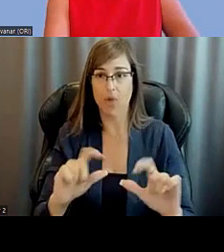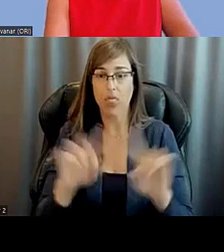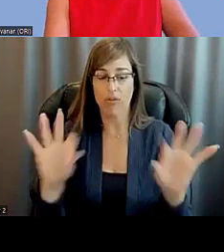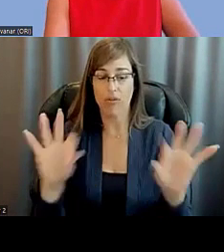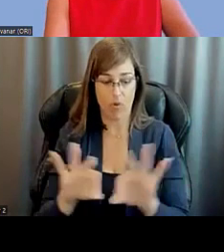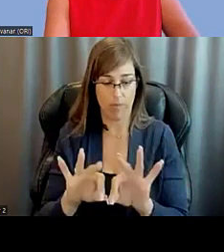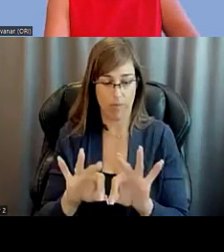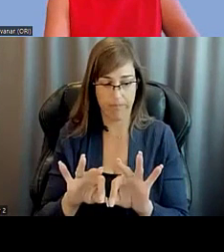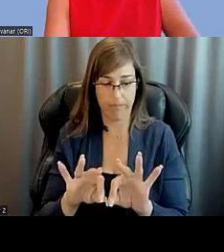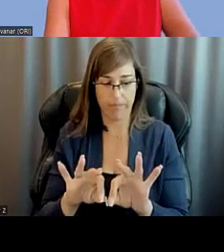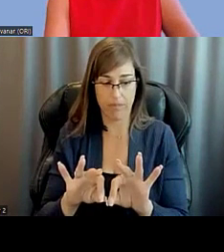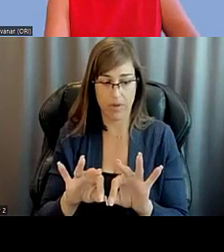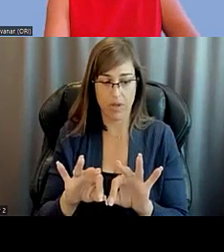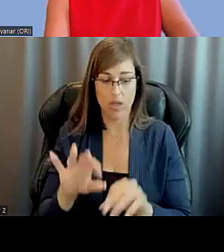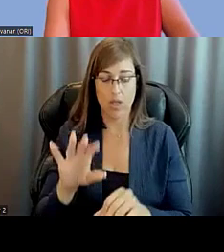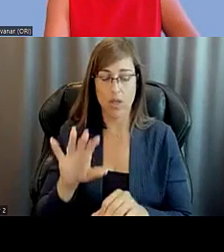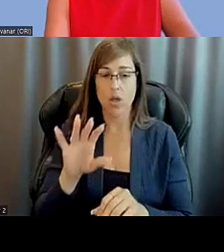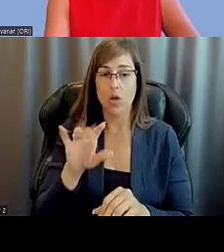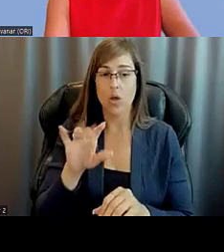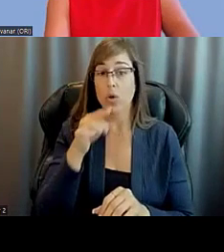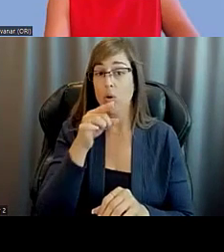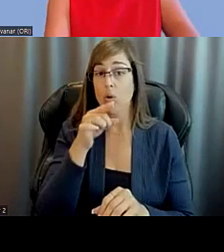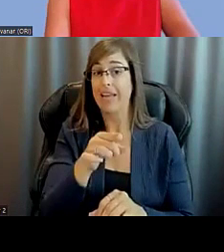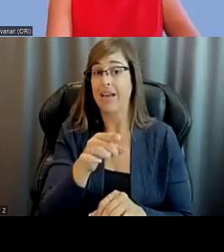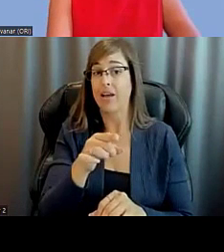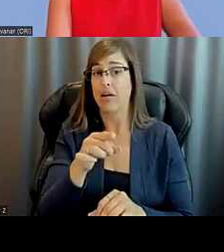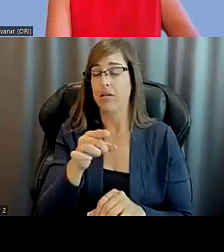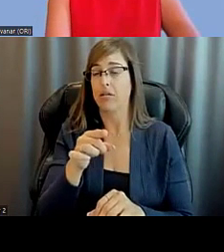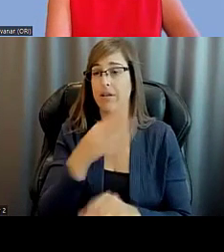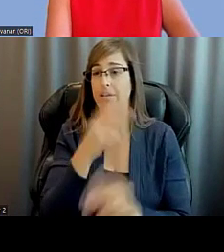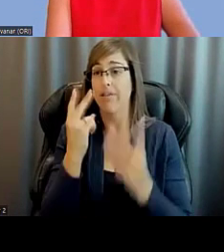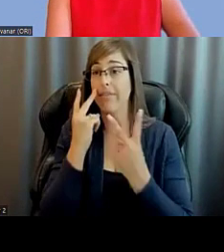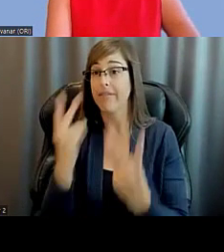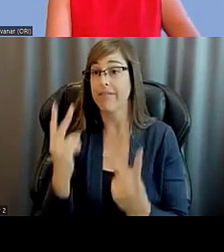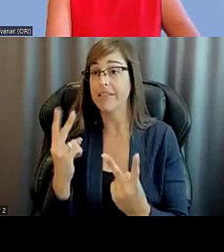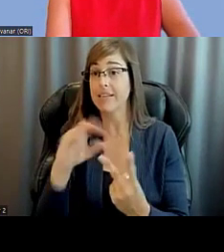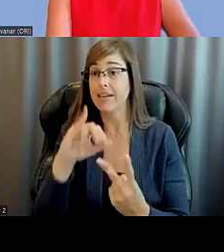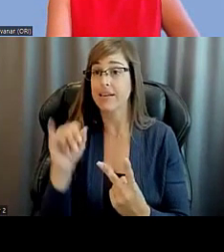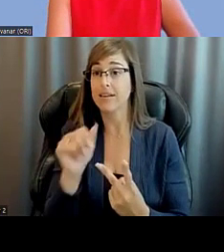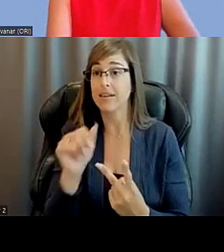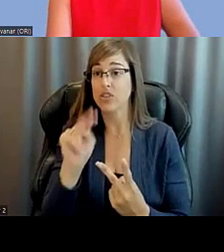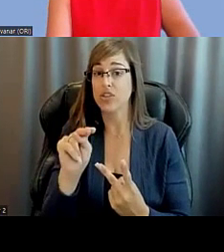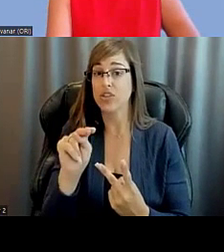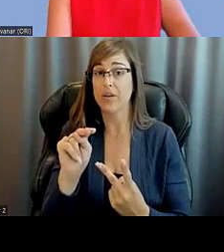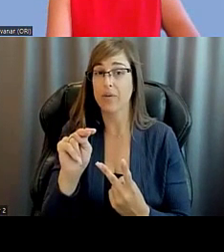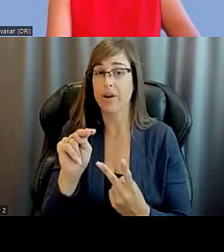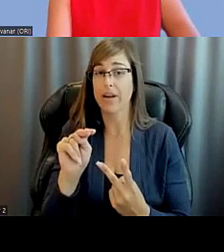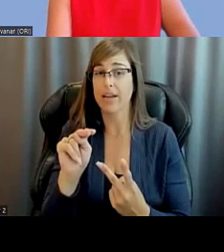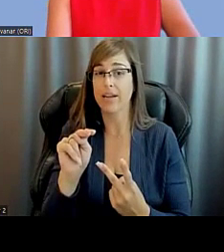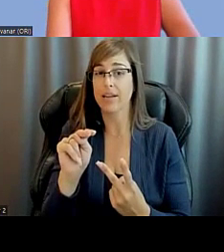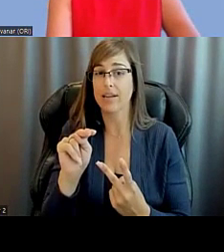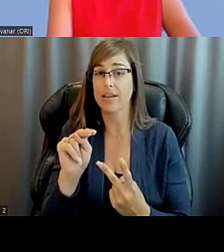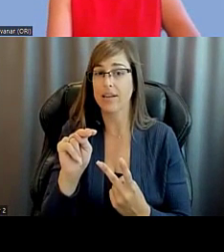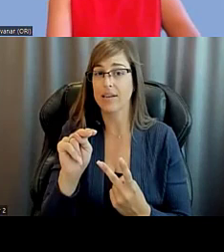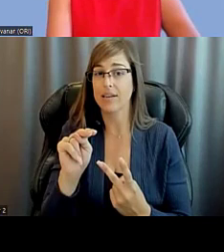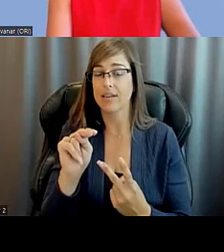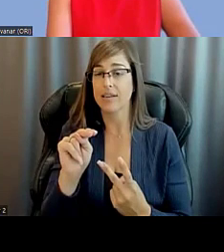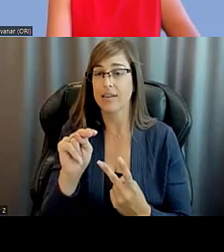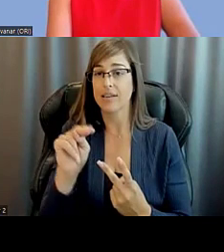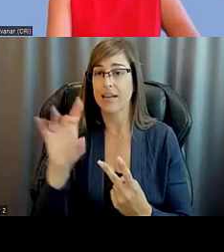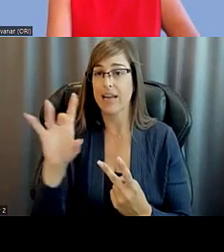so here the patient visit was on January '88 and November '88.